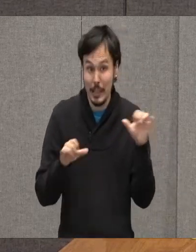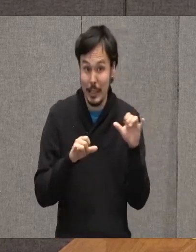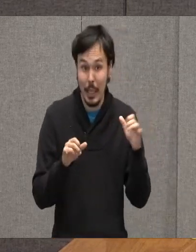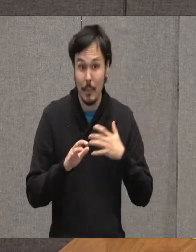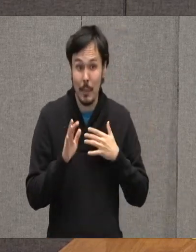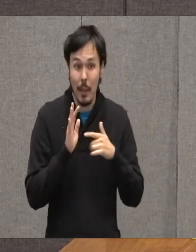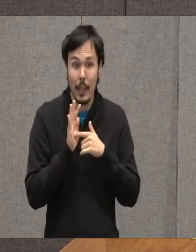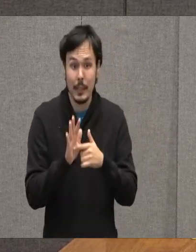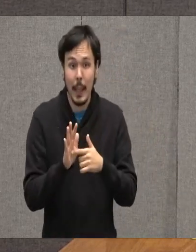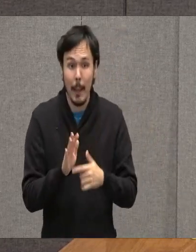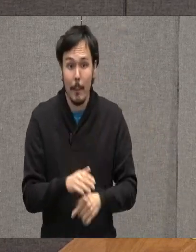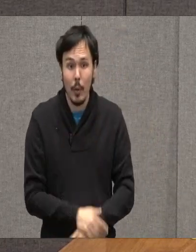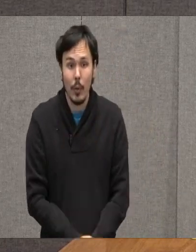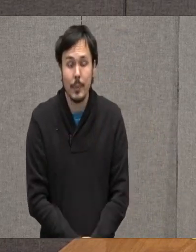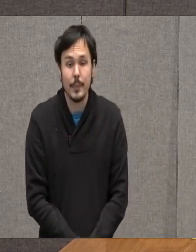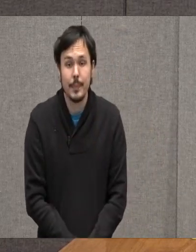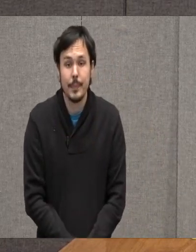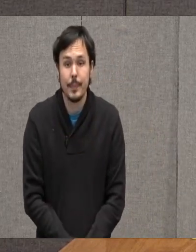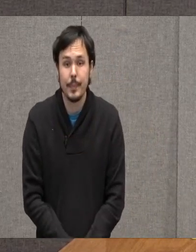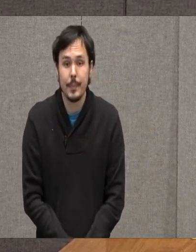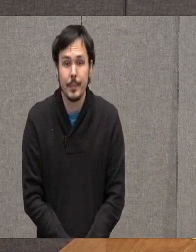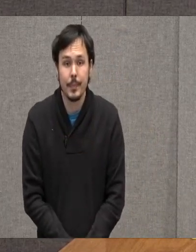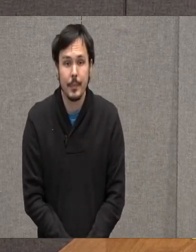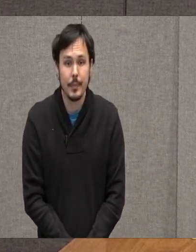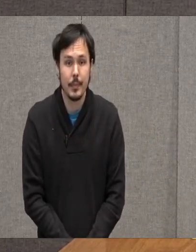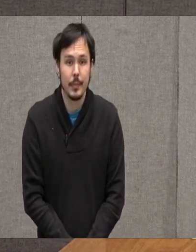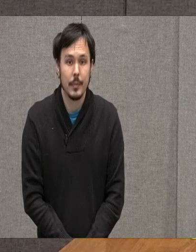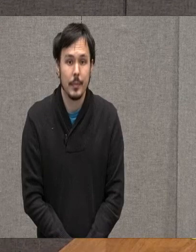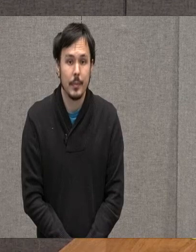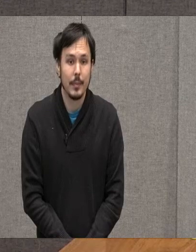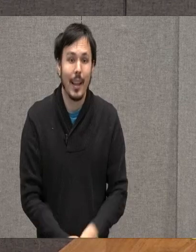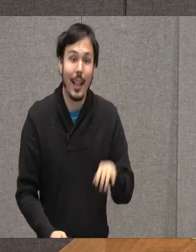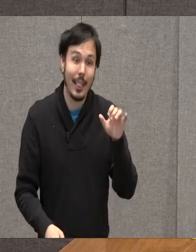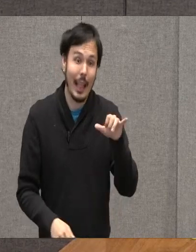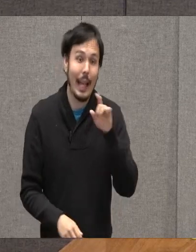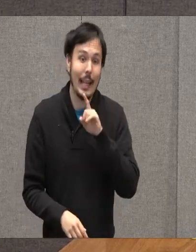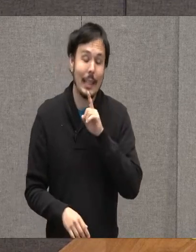So this one is a two step palindrome.